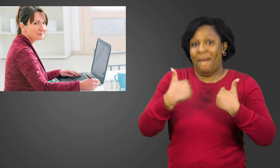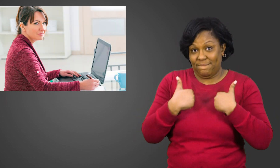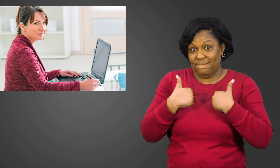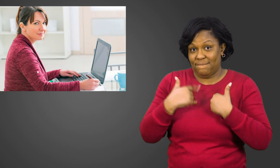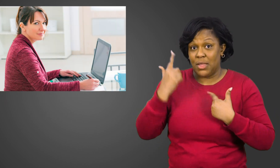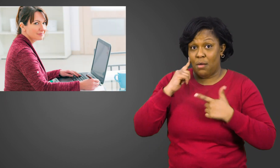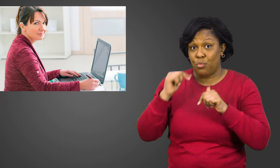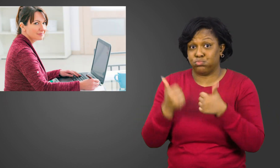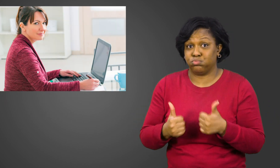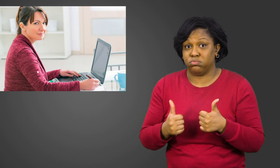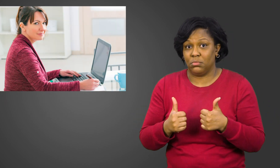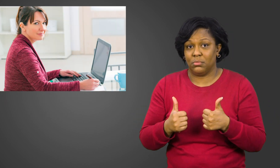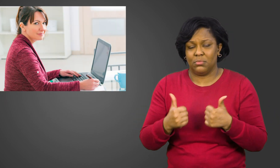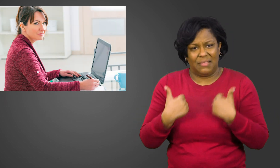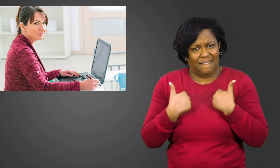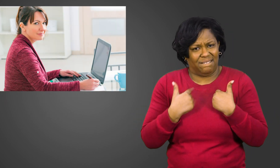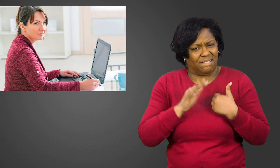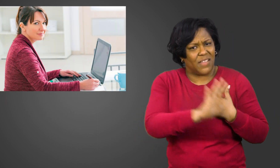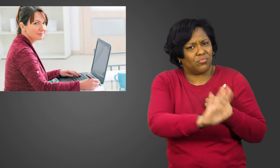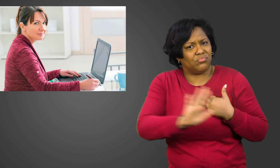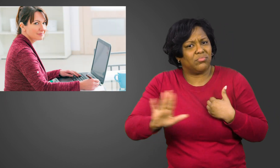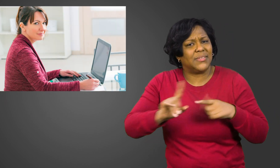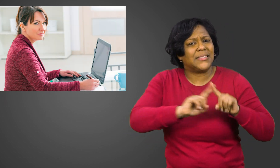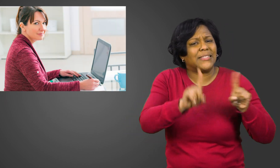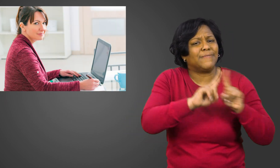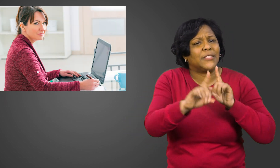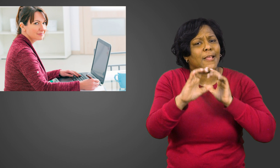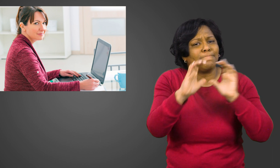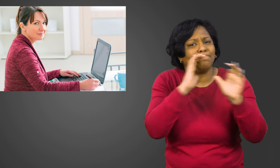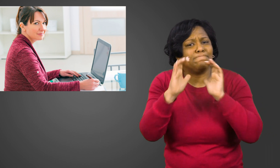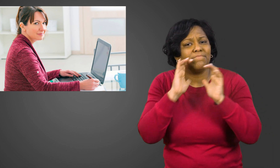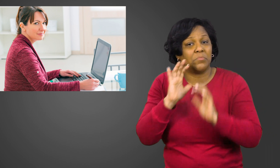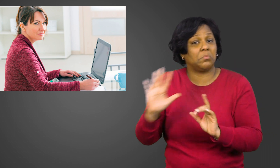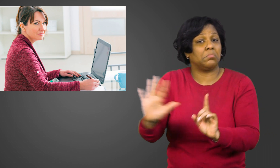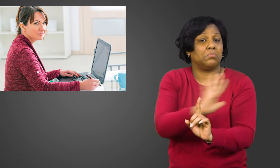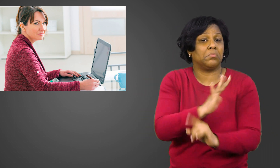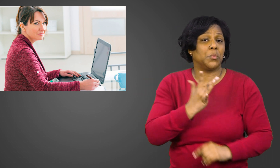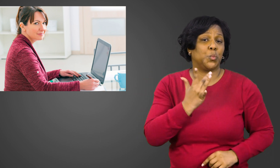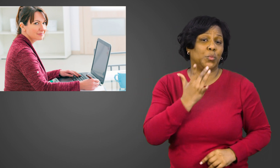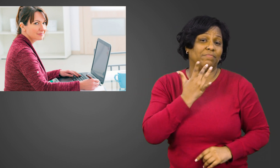People who have hearing loss have different communication preferences